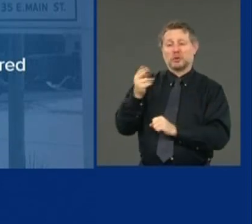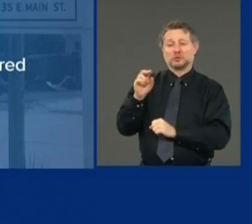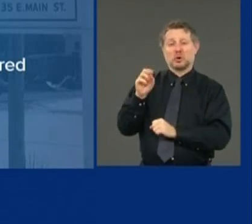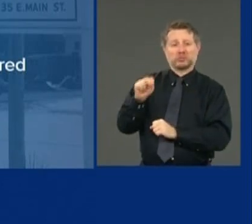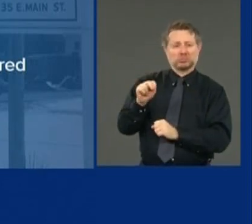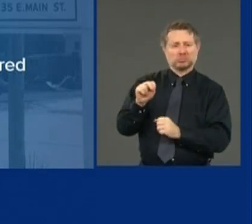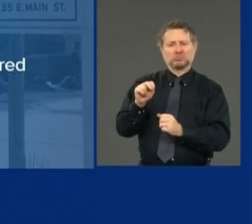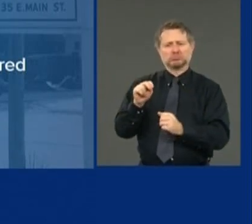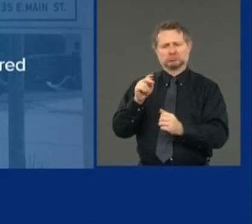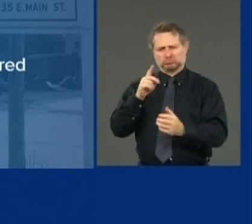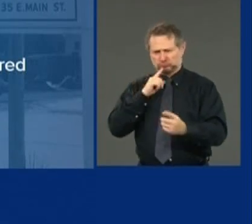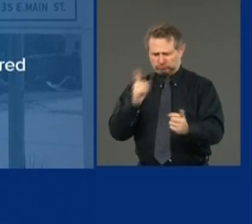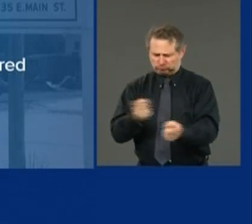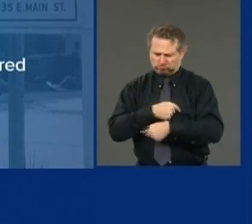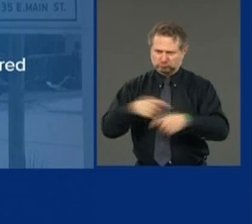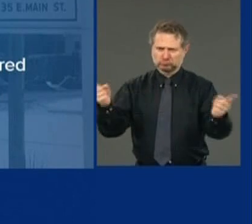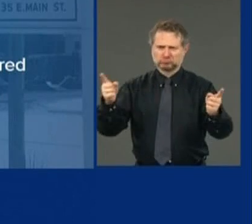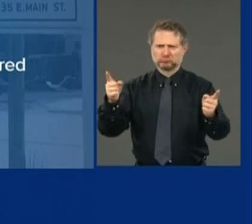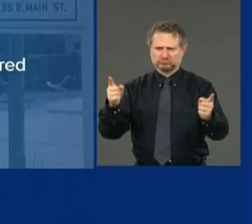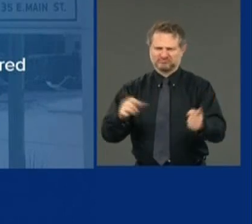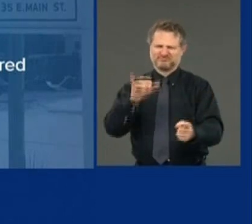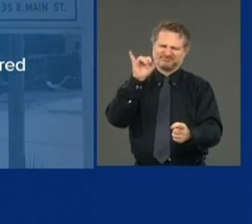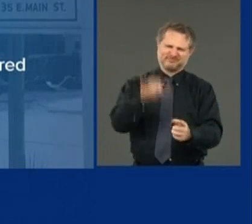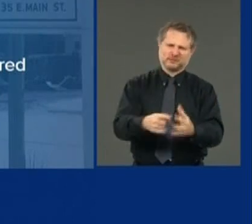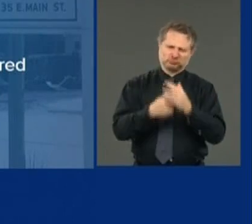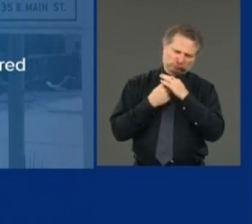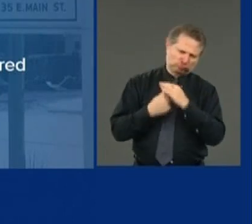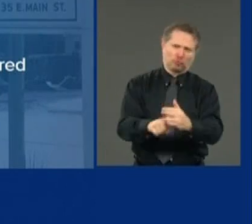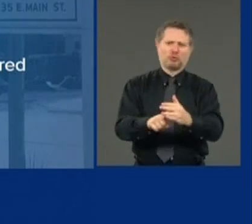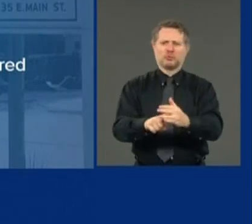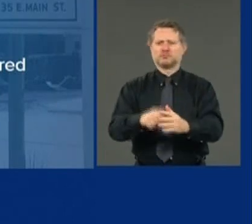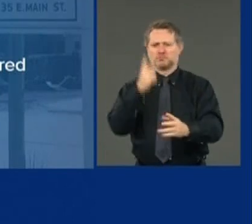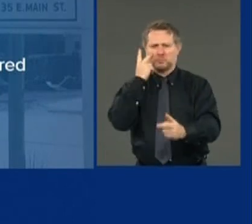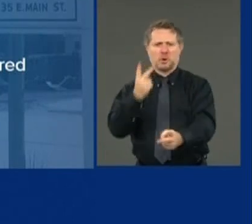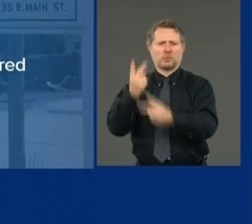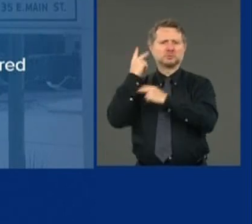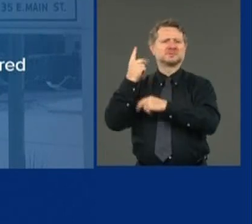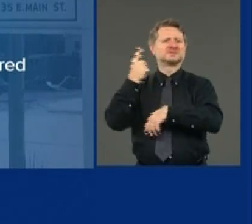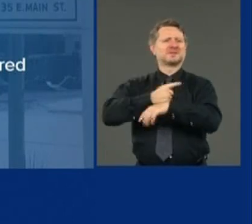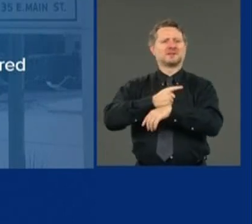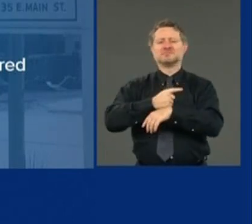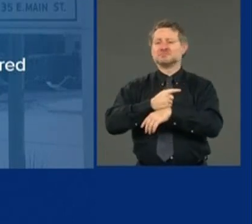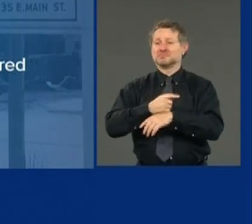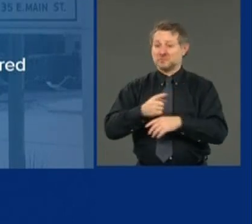PRESIDENT JOHNSON DECLARED WATERLOO, THE BIRTHPLACE OF THE MEMORIAL DAY PARADE.